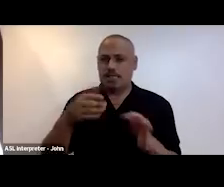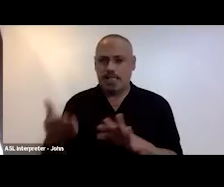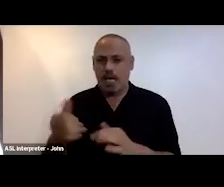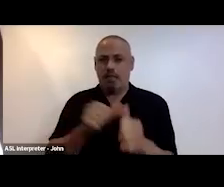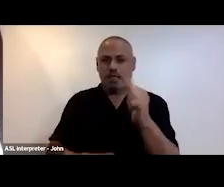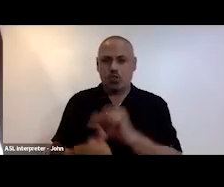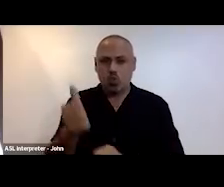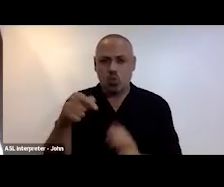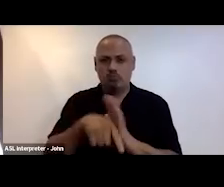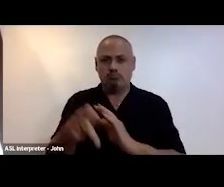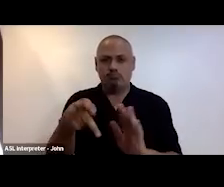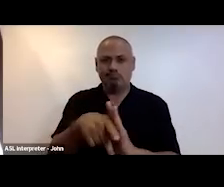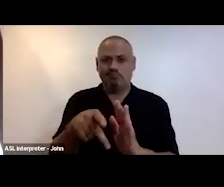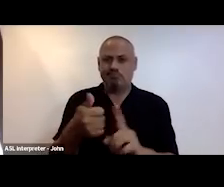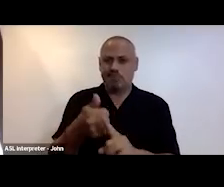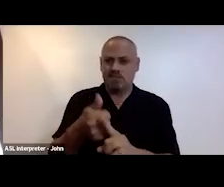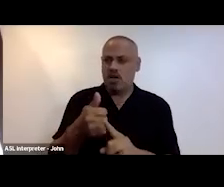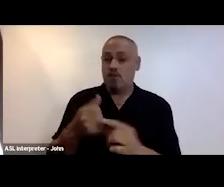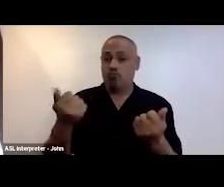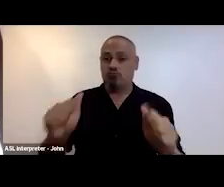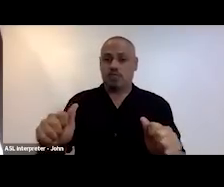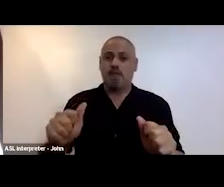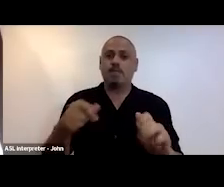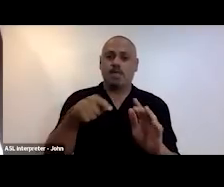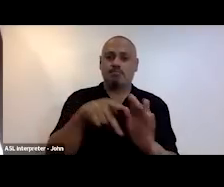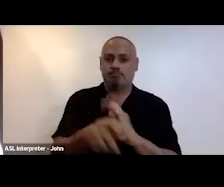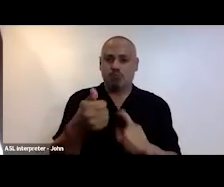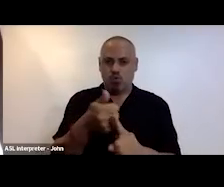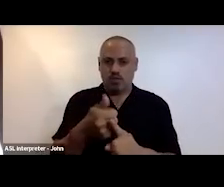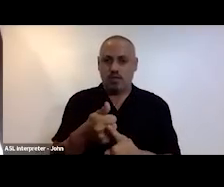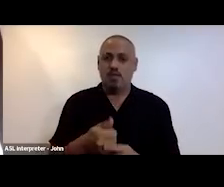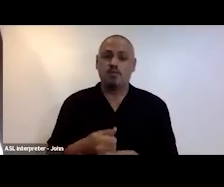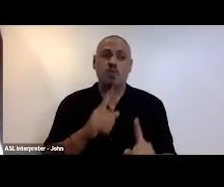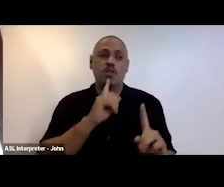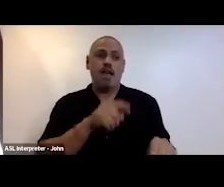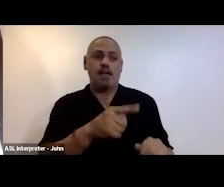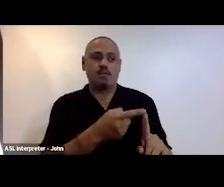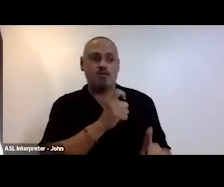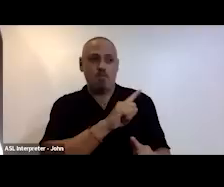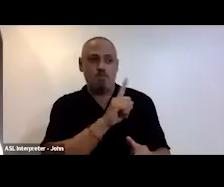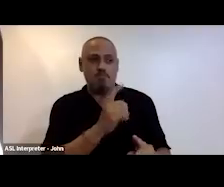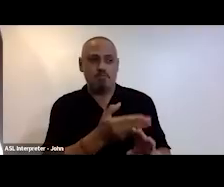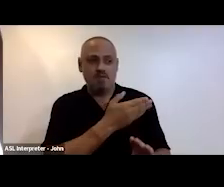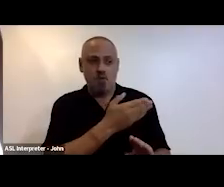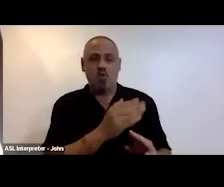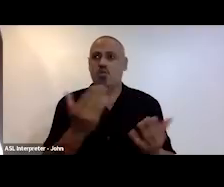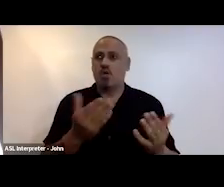or even attempting suicide. So then to answer the question from before about what distinguishes major depressive disorders